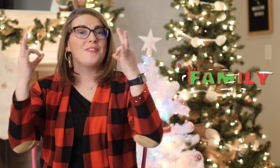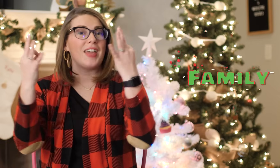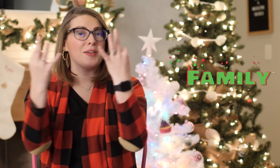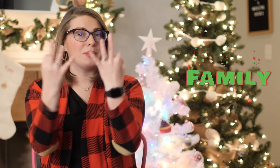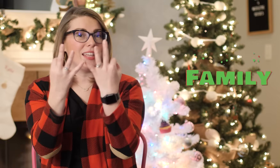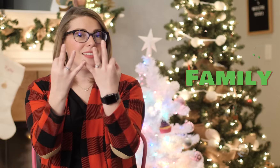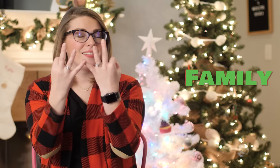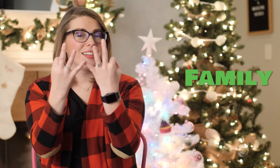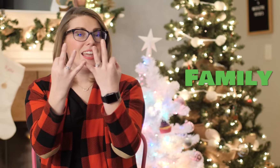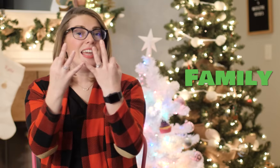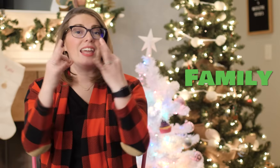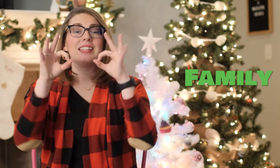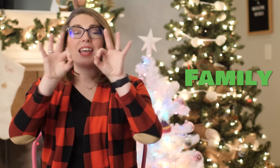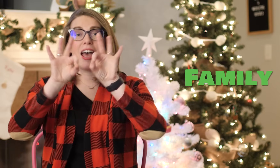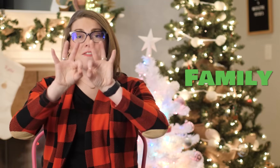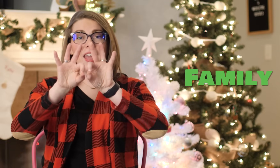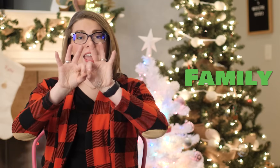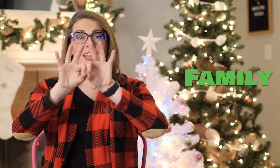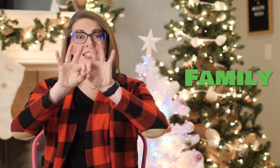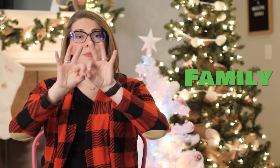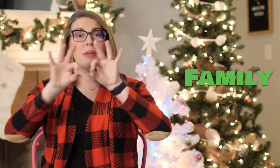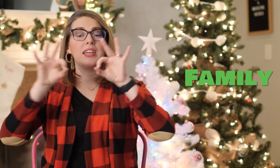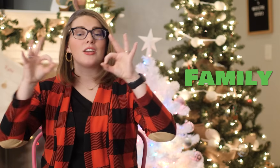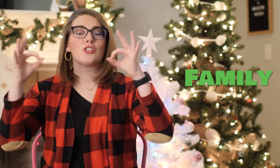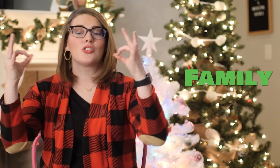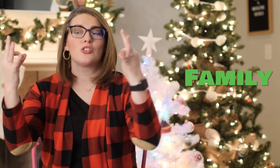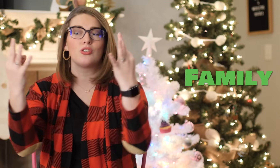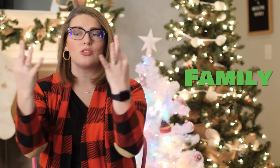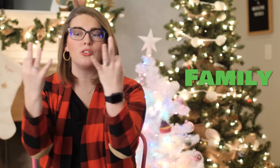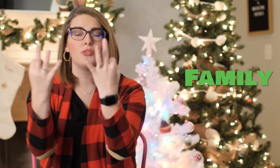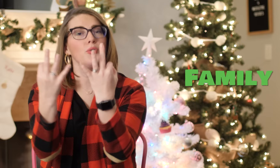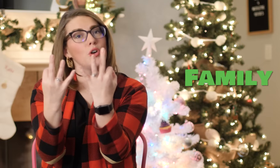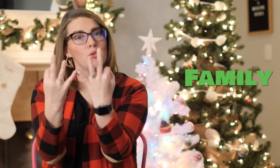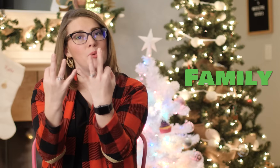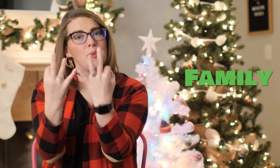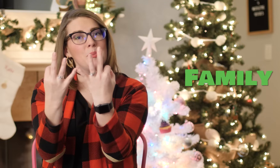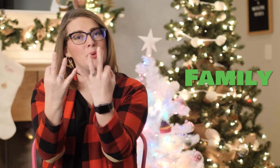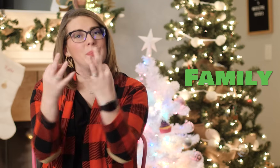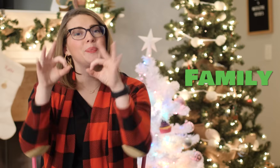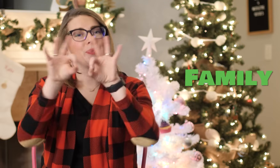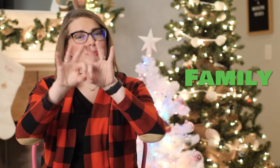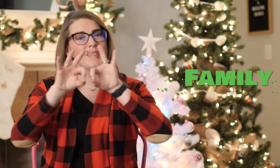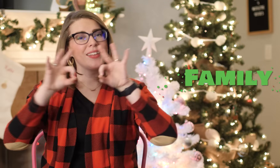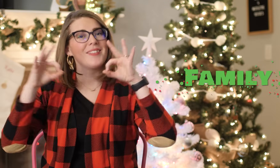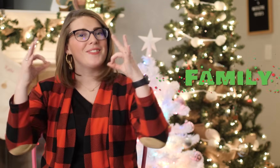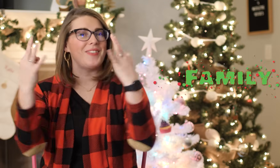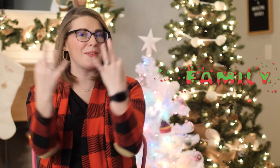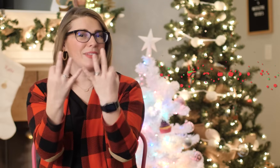FAMILY It's "F" hands making a circle for a group of people. FAMILY